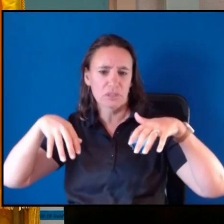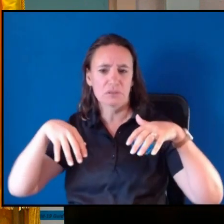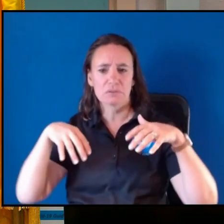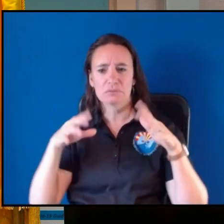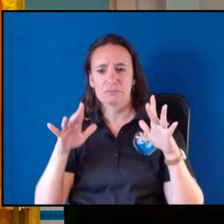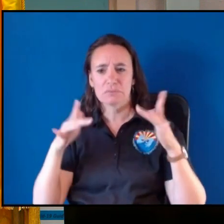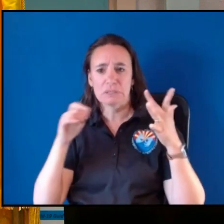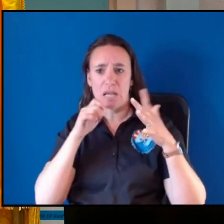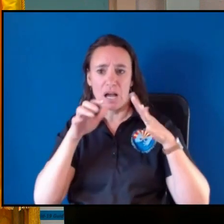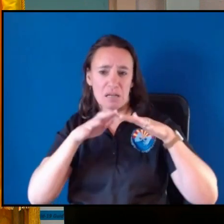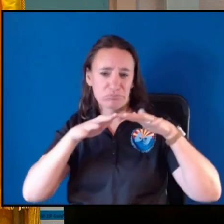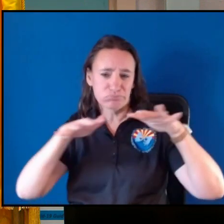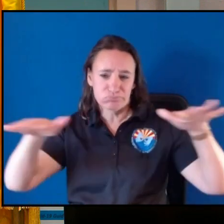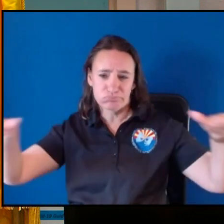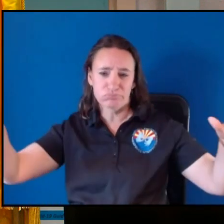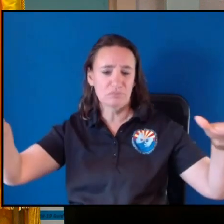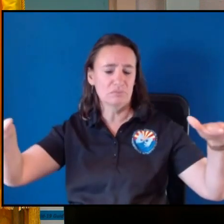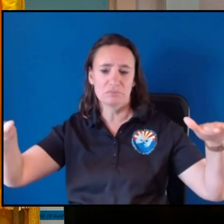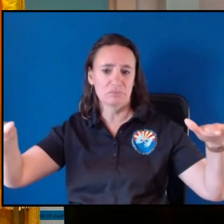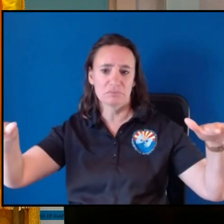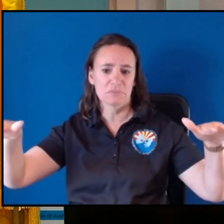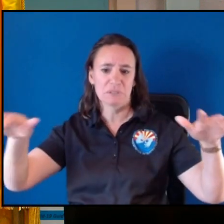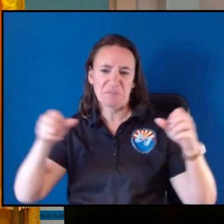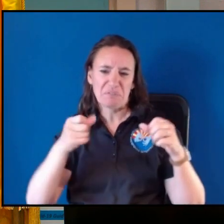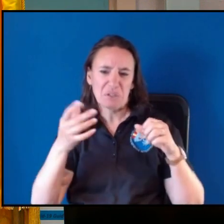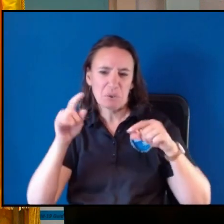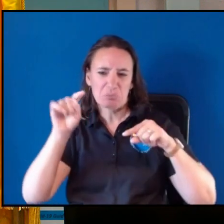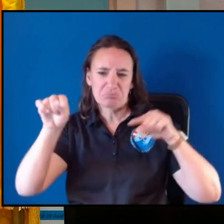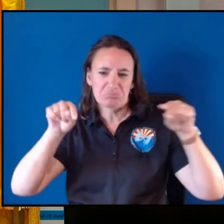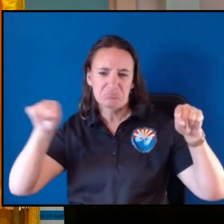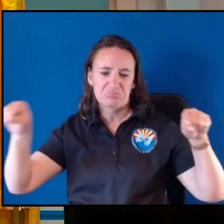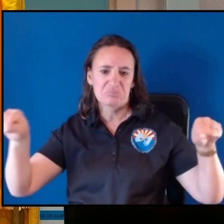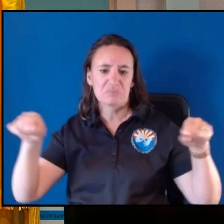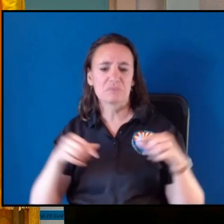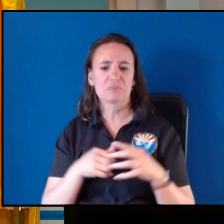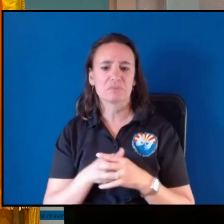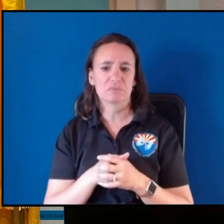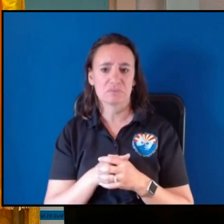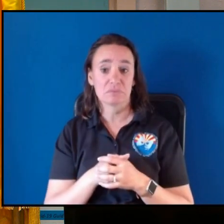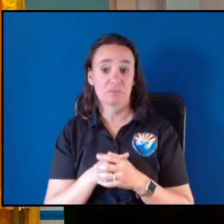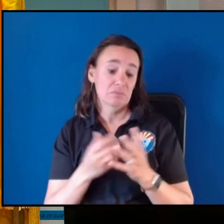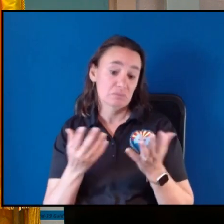Not a whole lot of coverage but still helping to get that